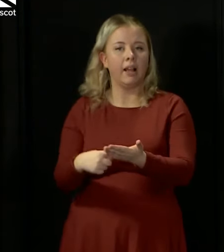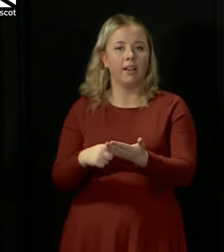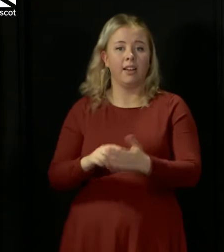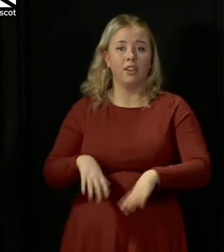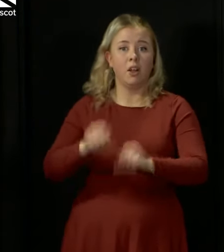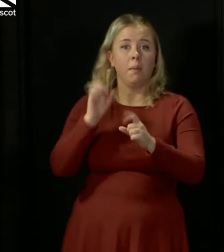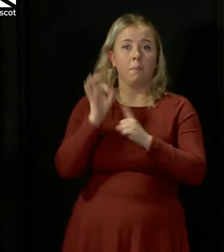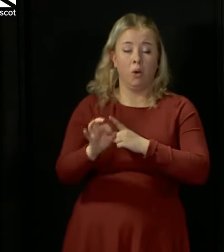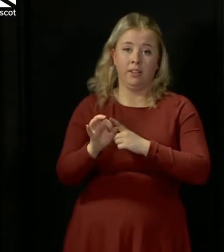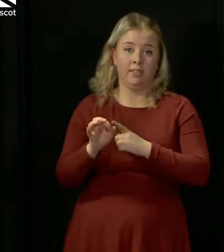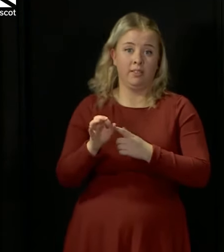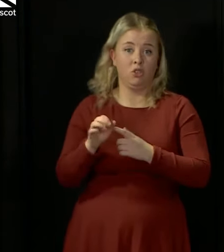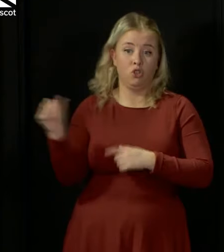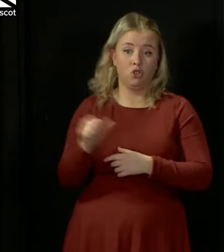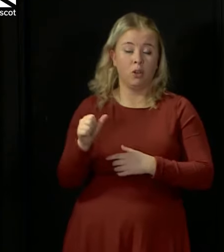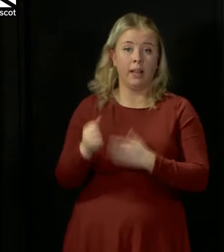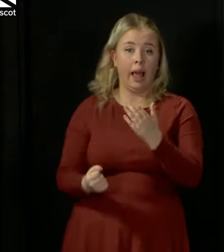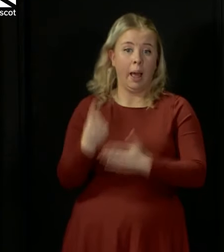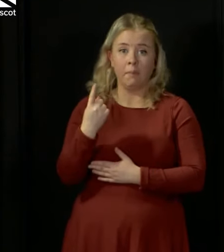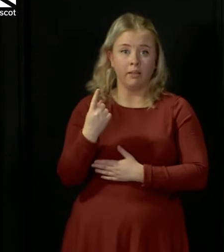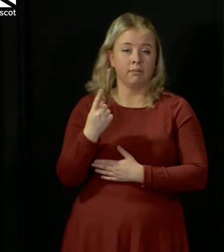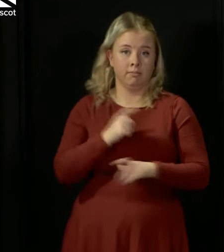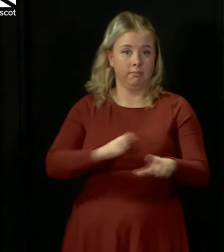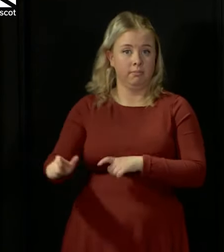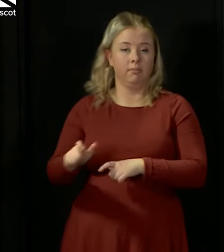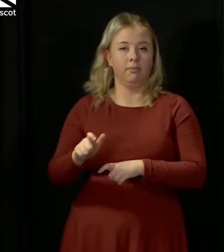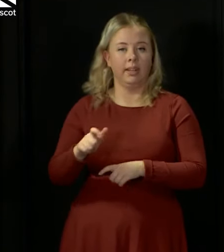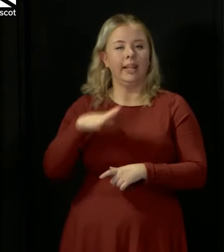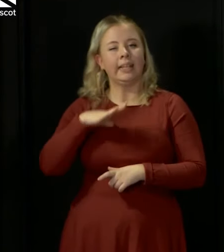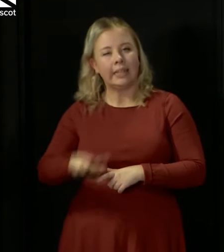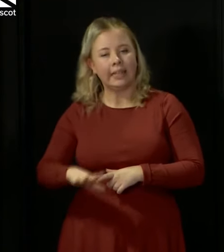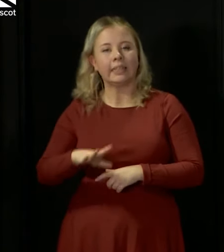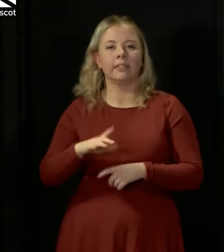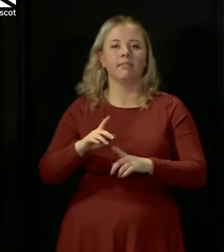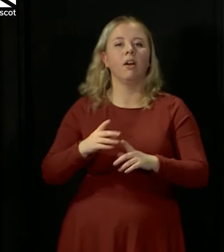should go ahead. It may be that there needs to be certain different ways of conducting